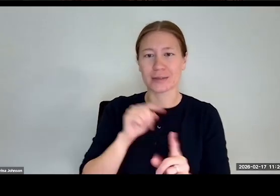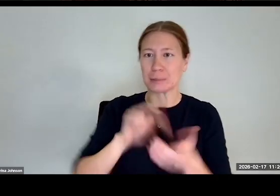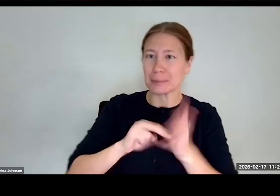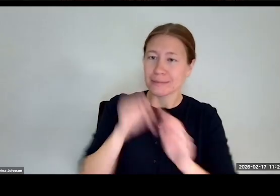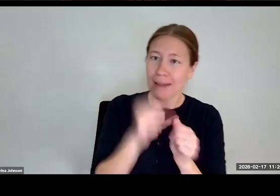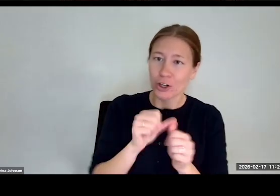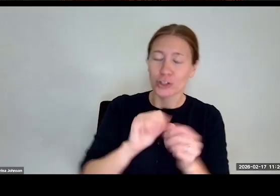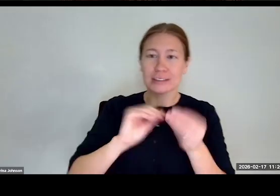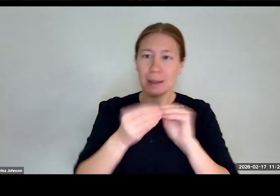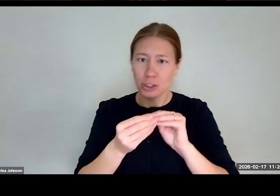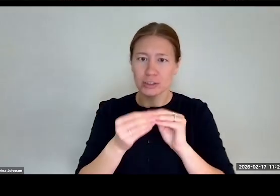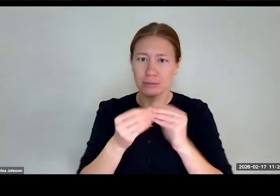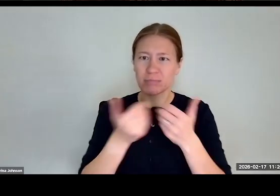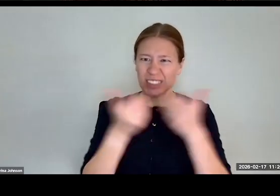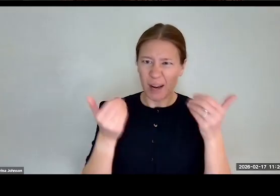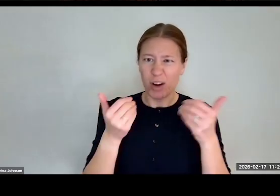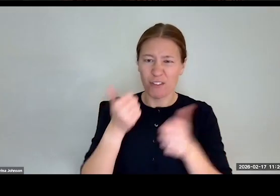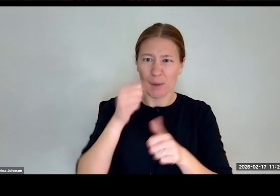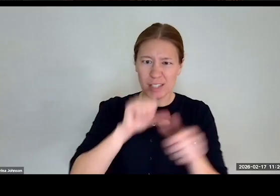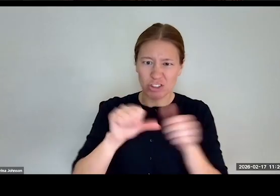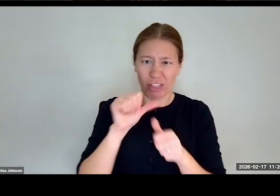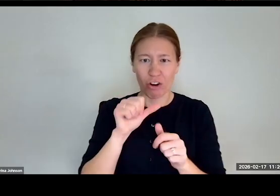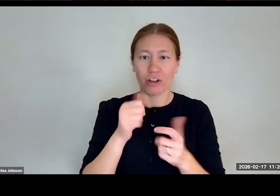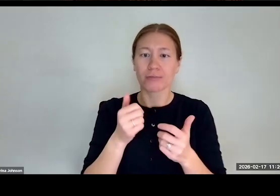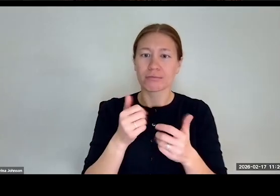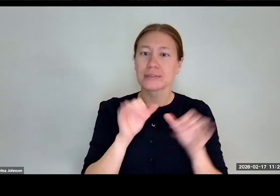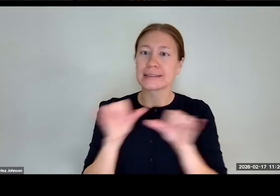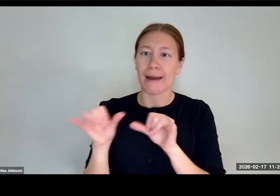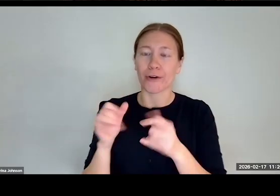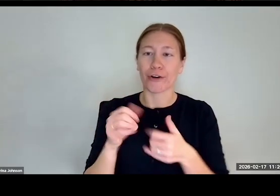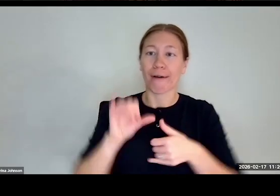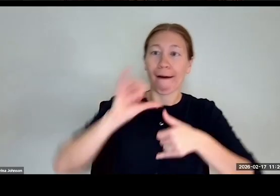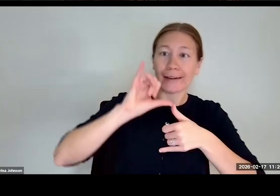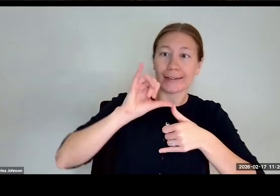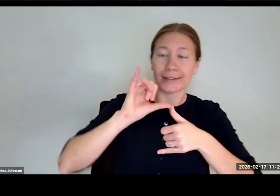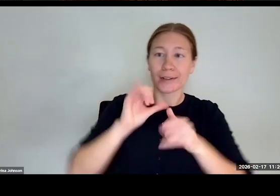that have a standard width height and spacing between them letters